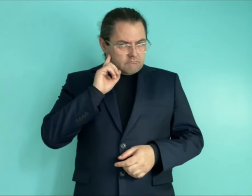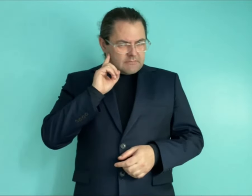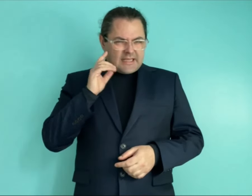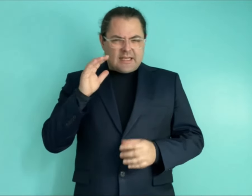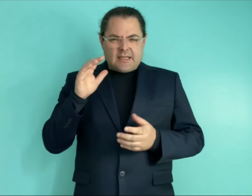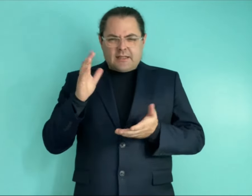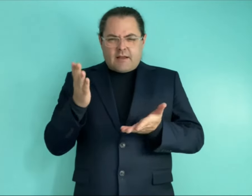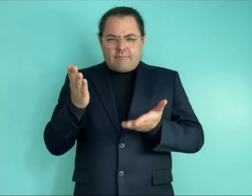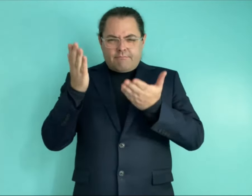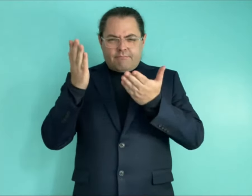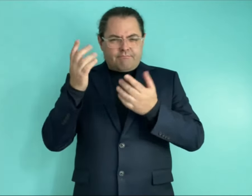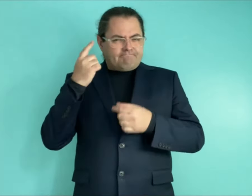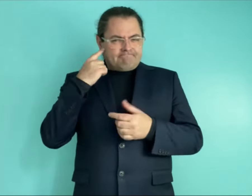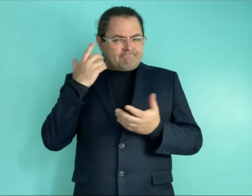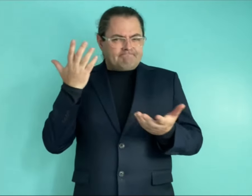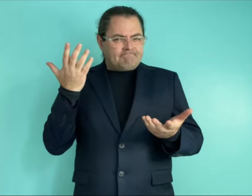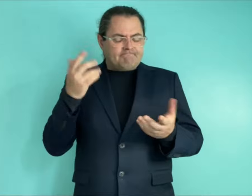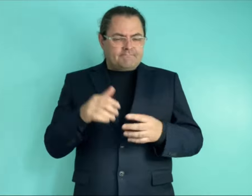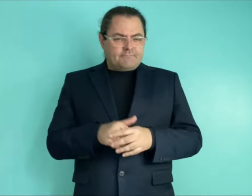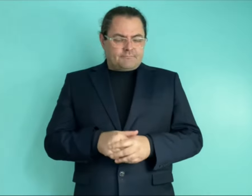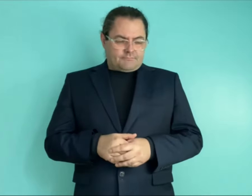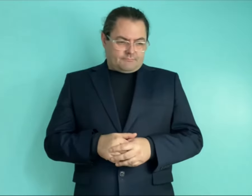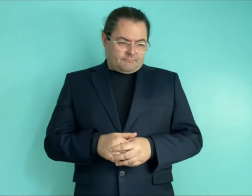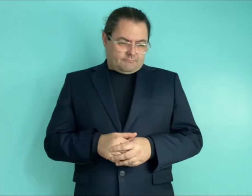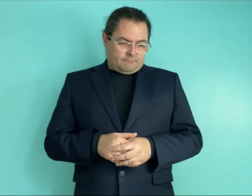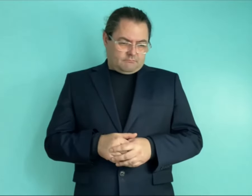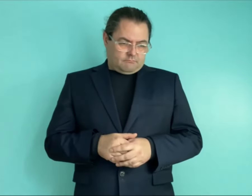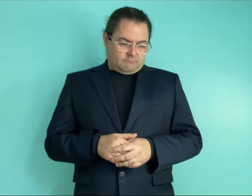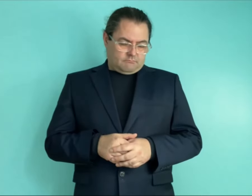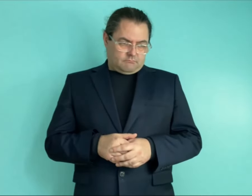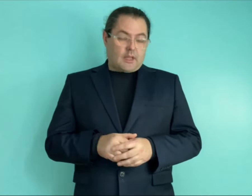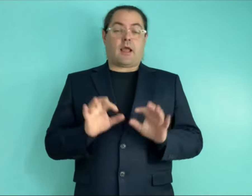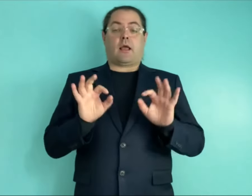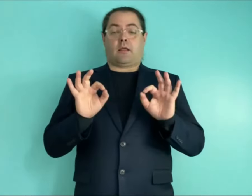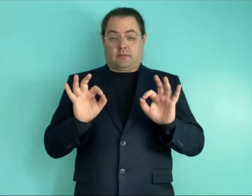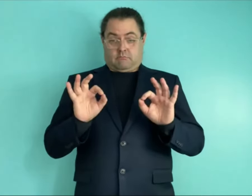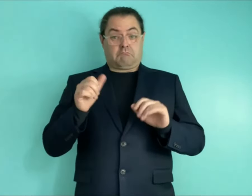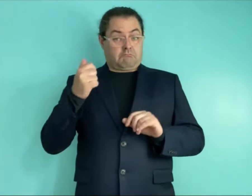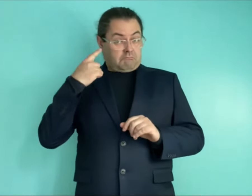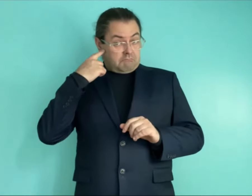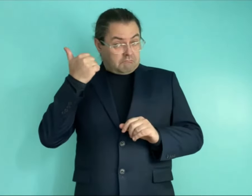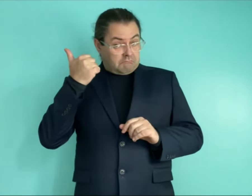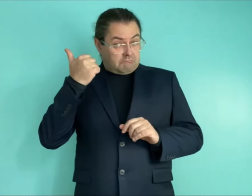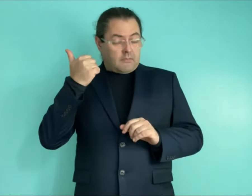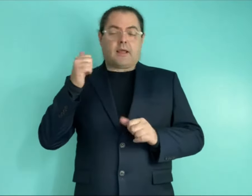high volume could increase that would be good. 16:16:16 Okay, okay. Is it better. Very good.